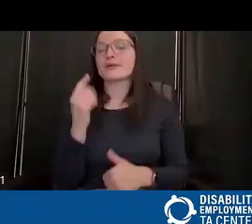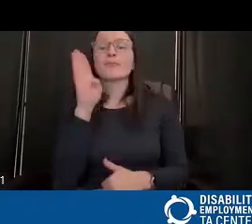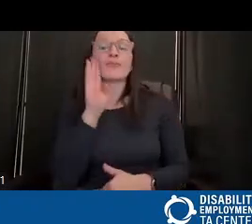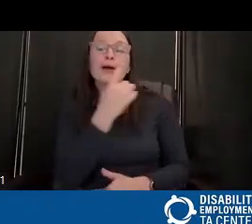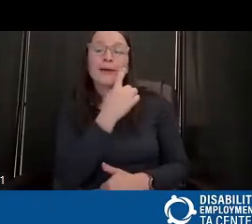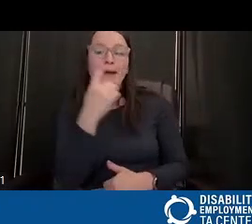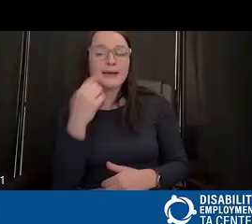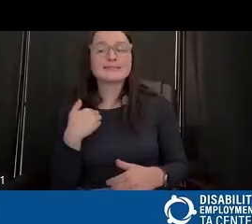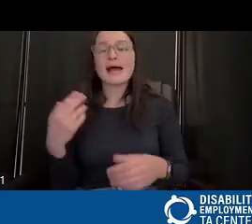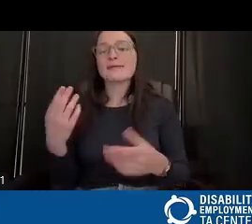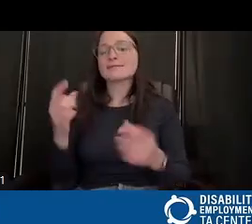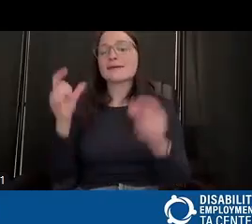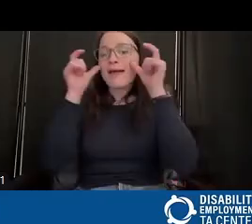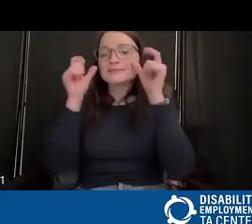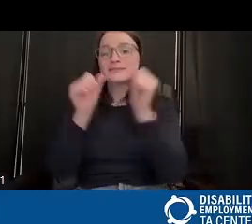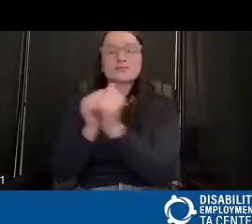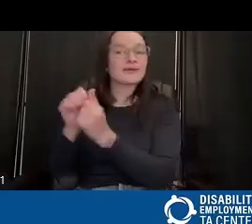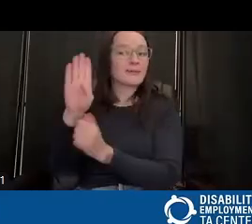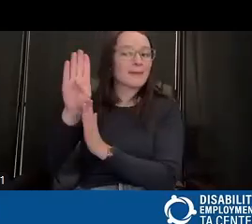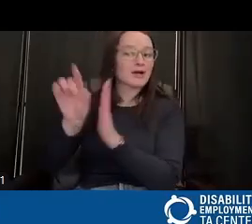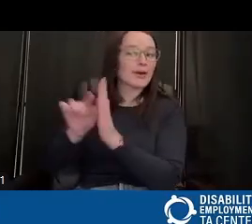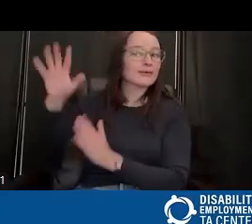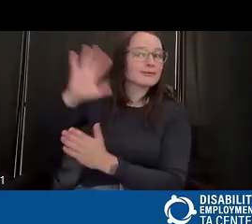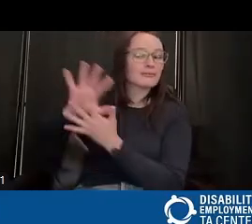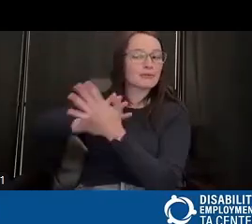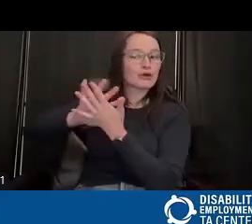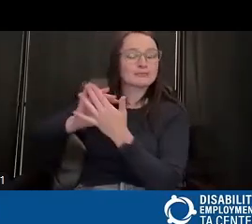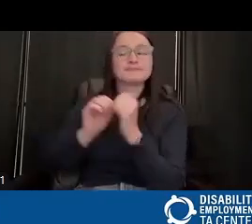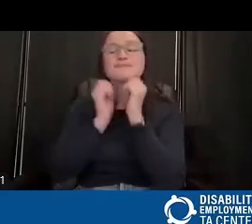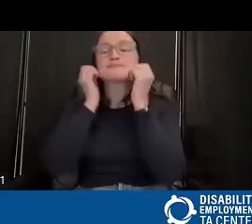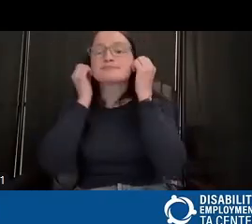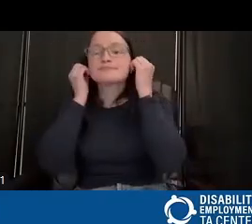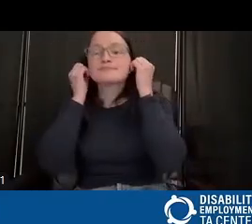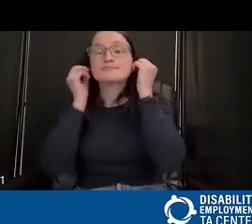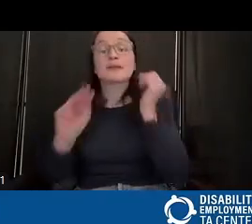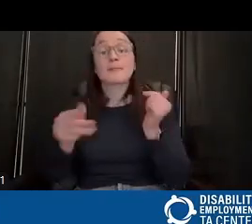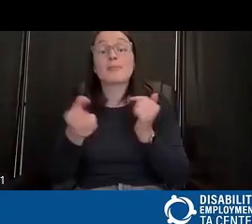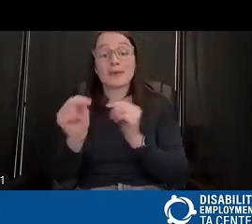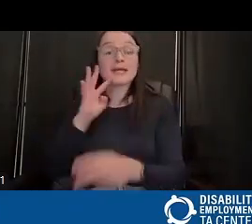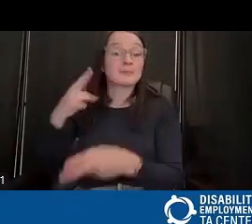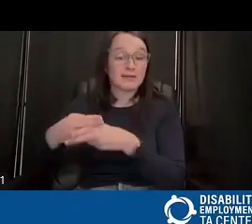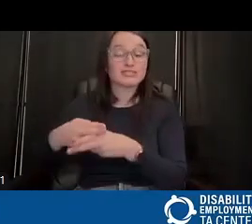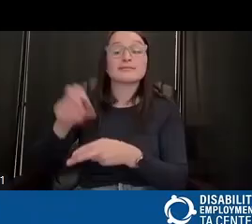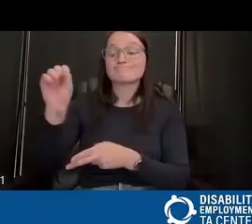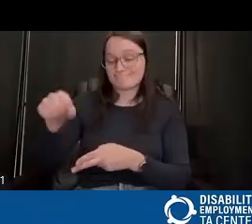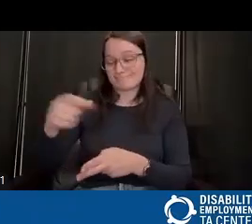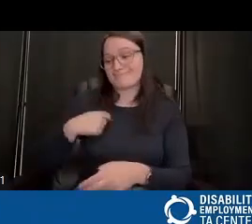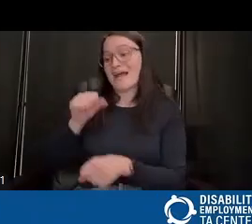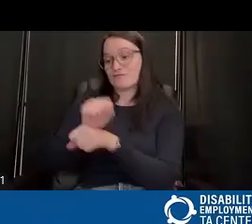a blurred background. And I, as Megan had said, have worked in the field of employment for people